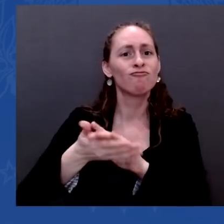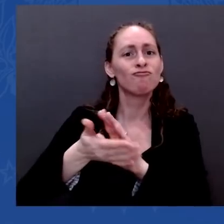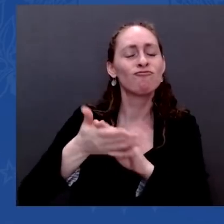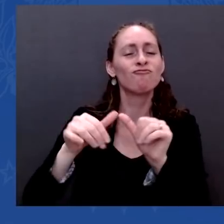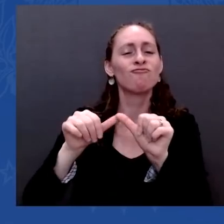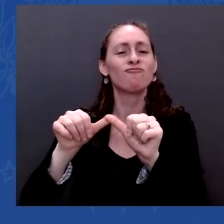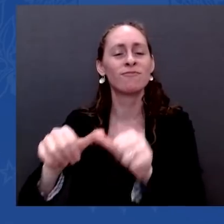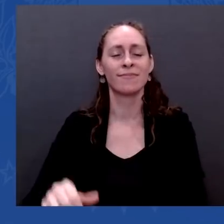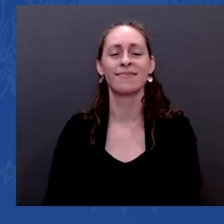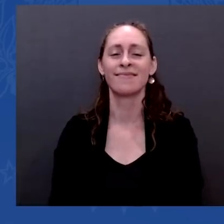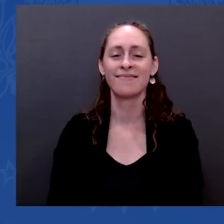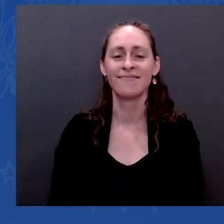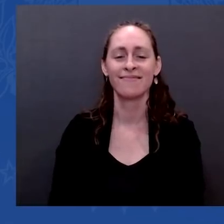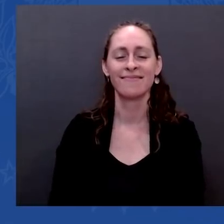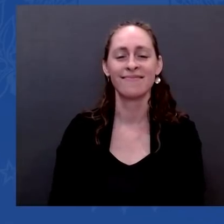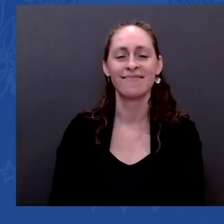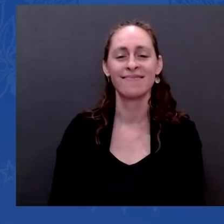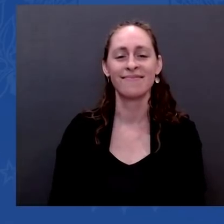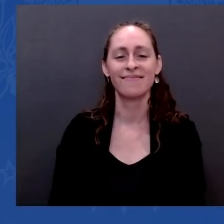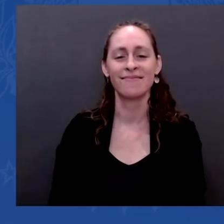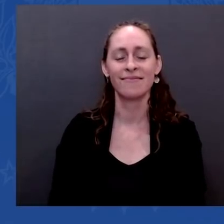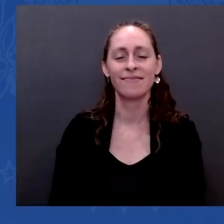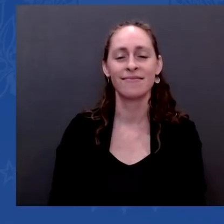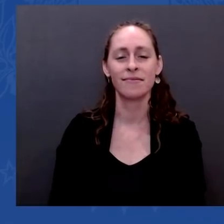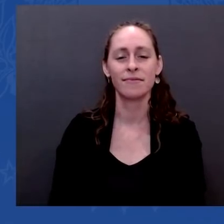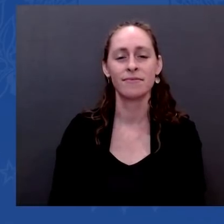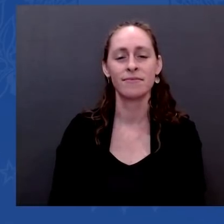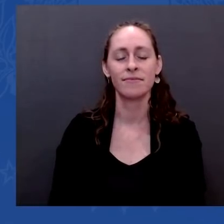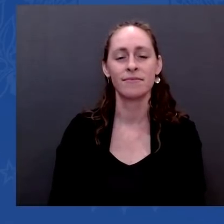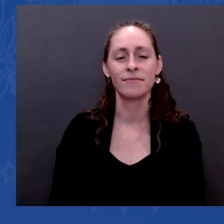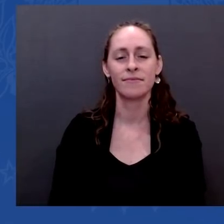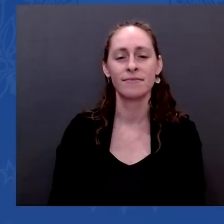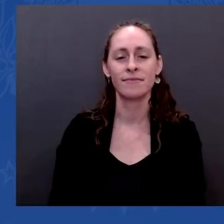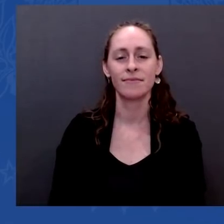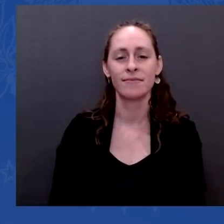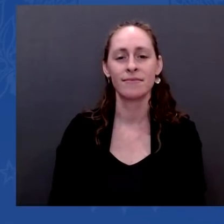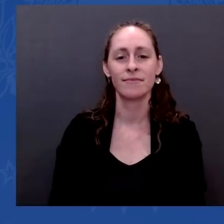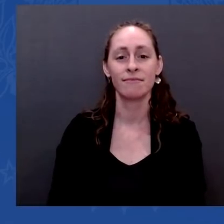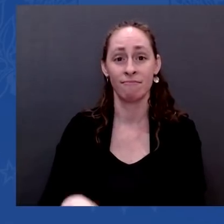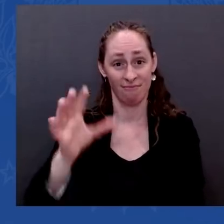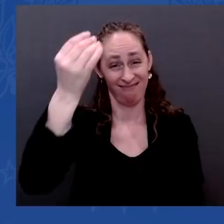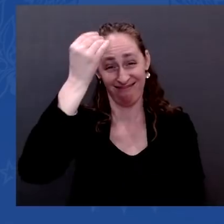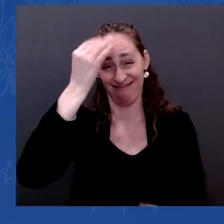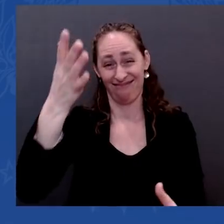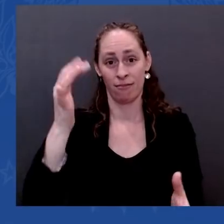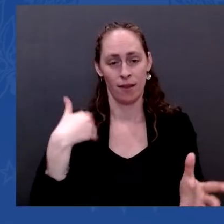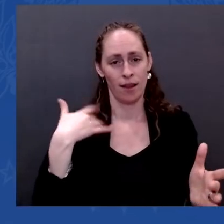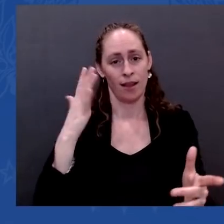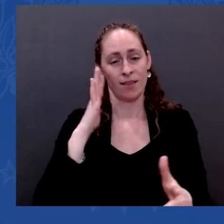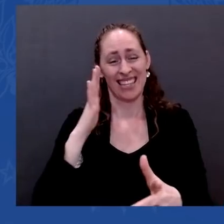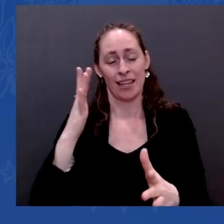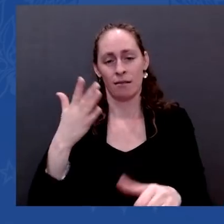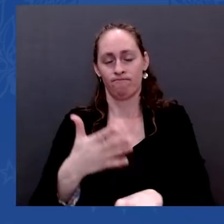modernization project in Germany in 100 years, with very good prospects that we will develop new technologies